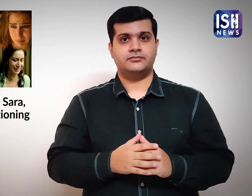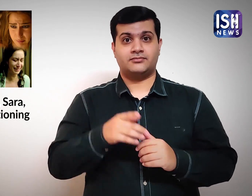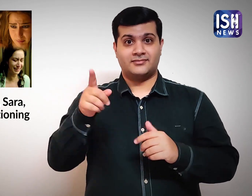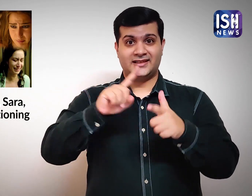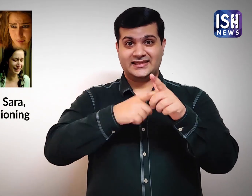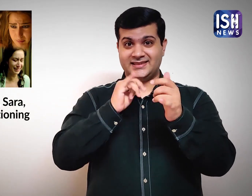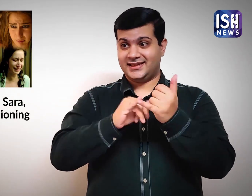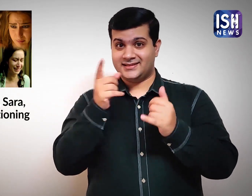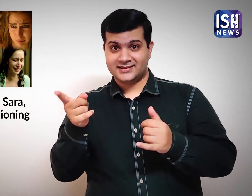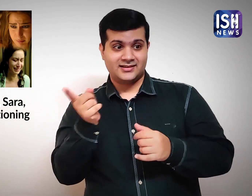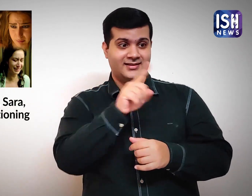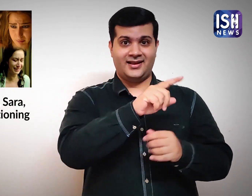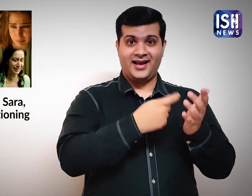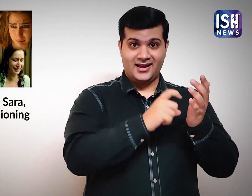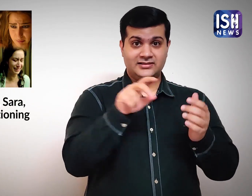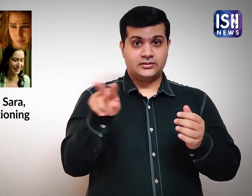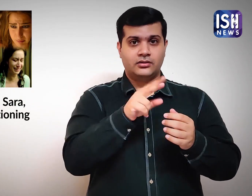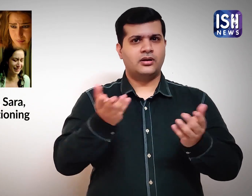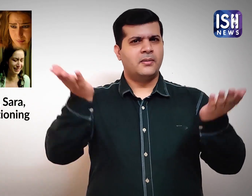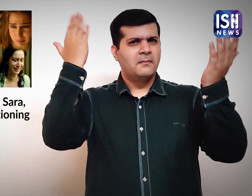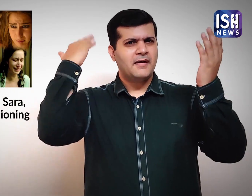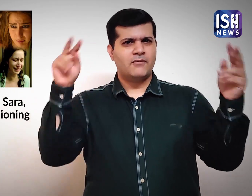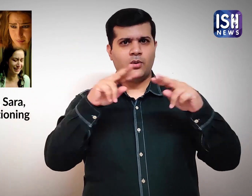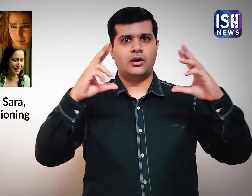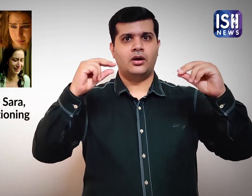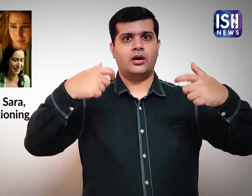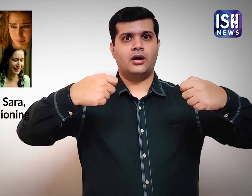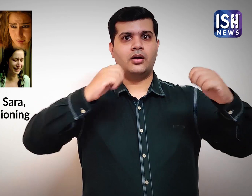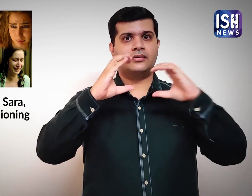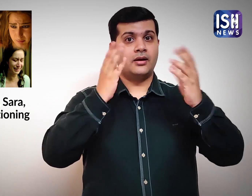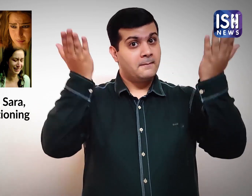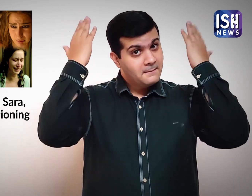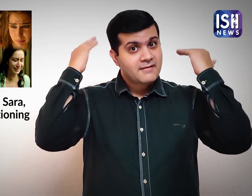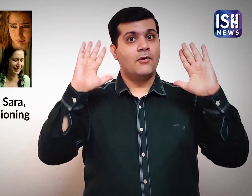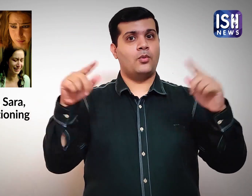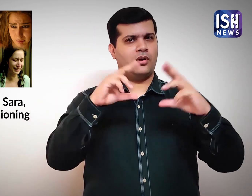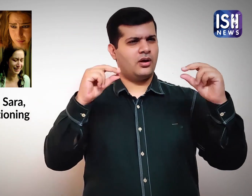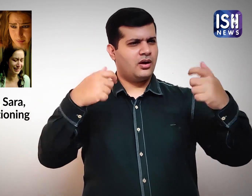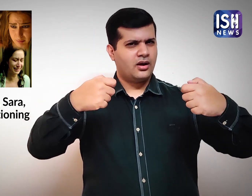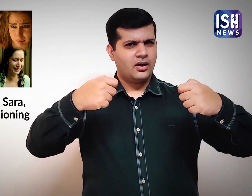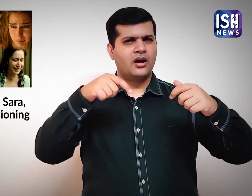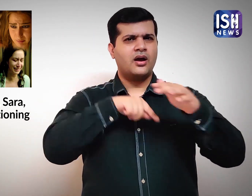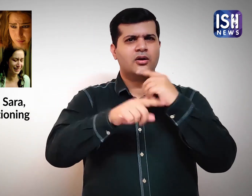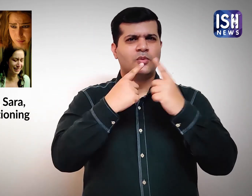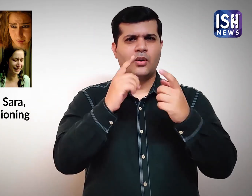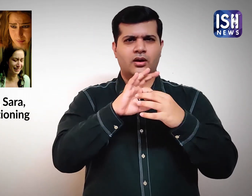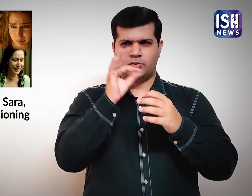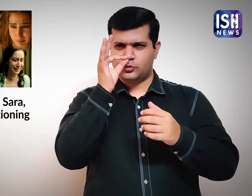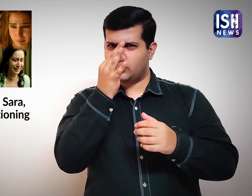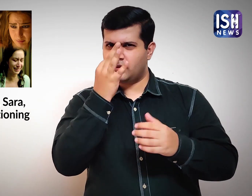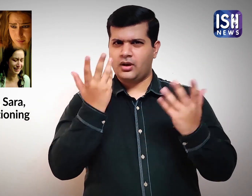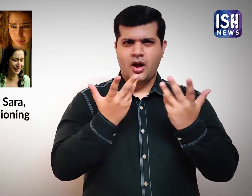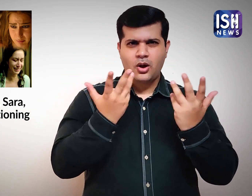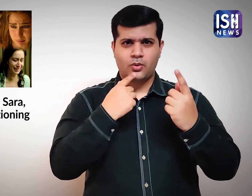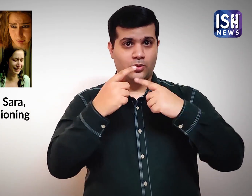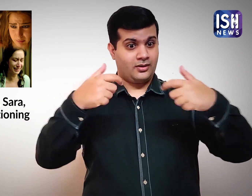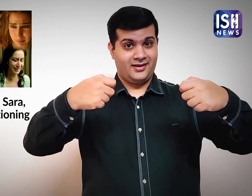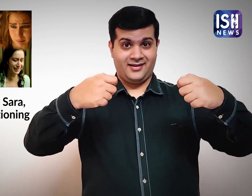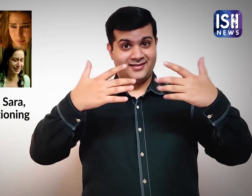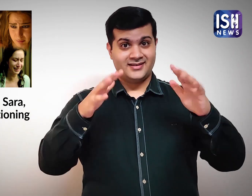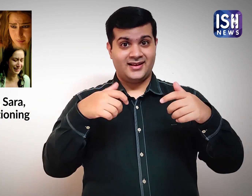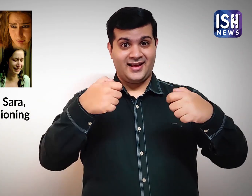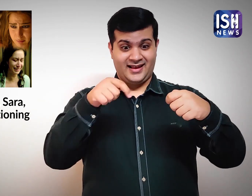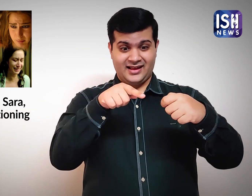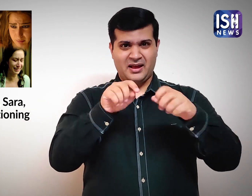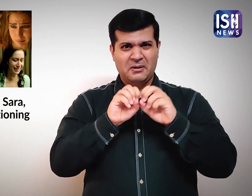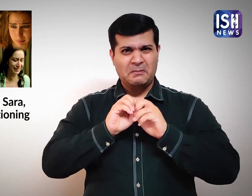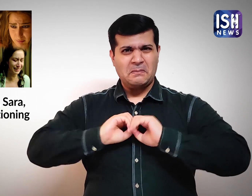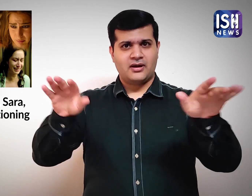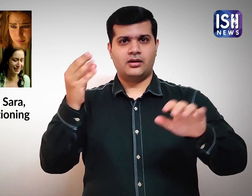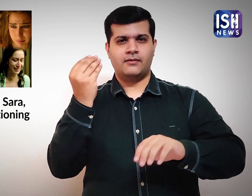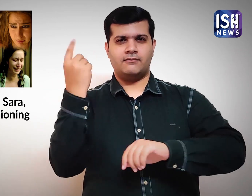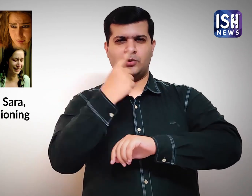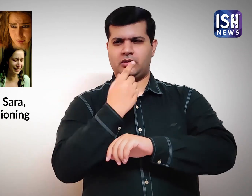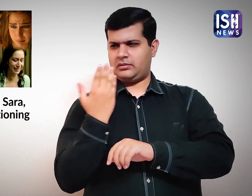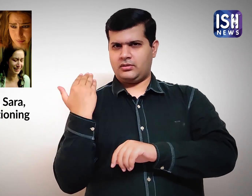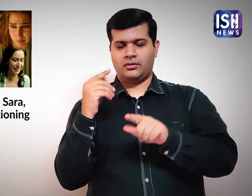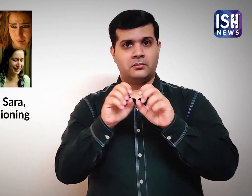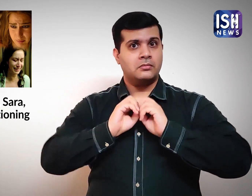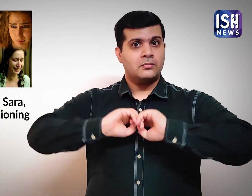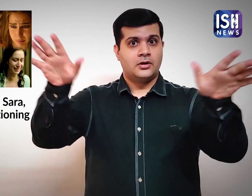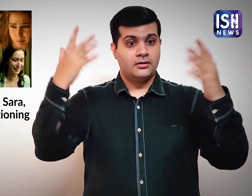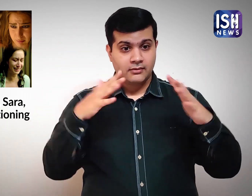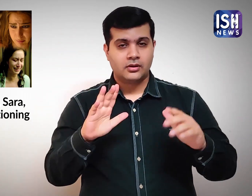Rhea and Jaya Saha's WhatsApp drug chats got leaked some days ago,